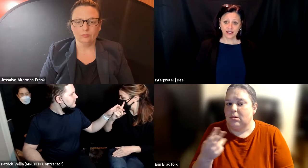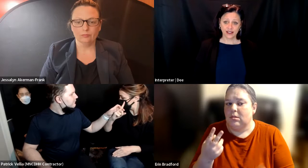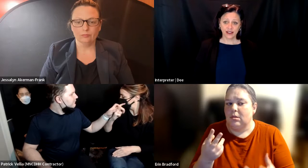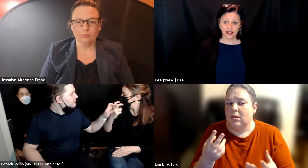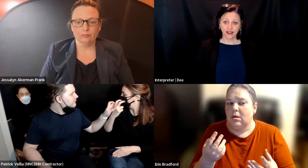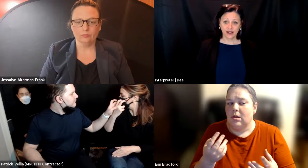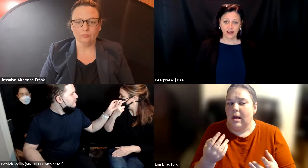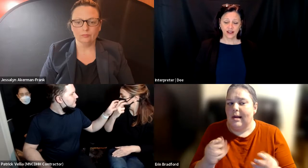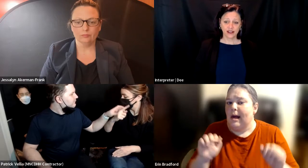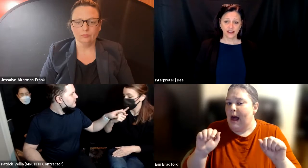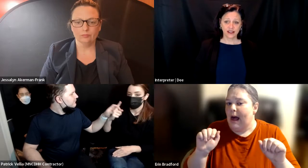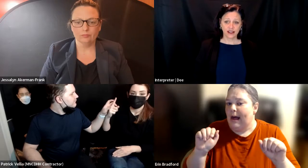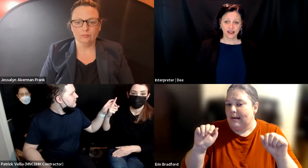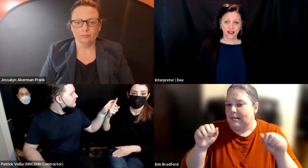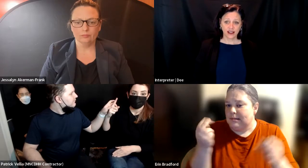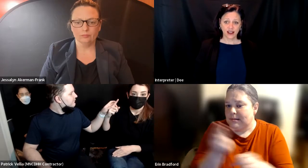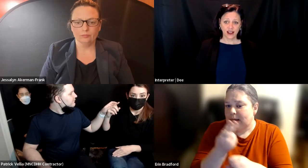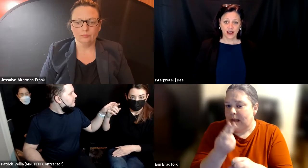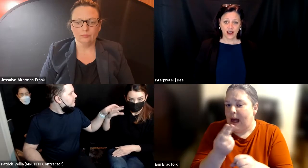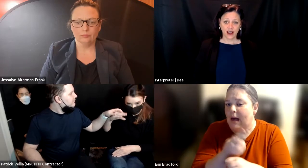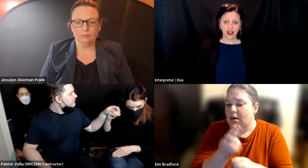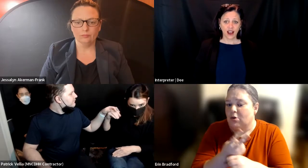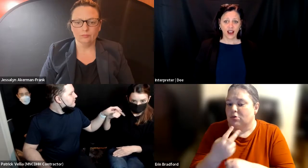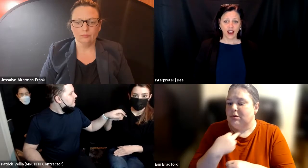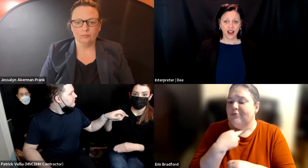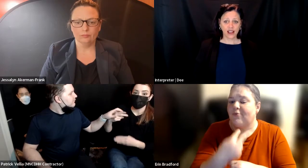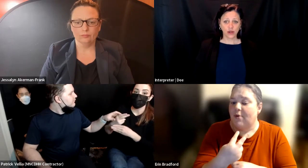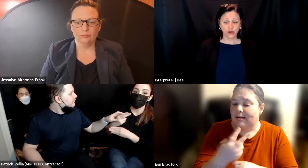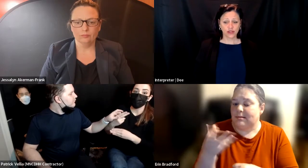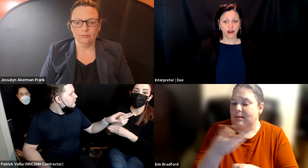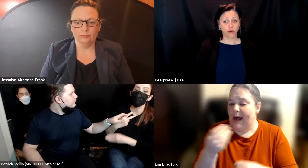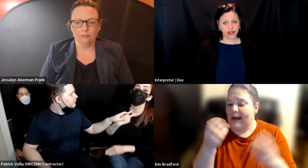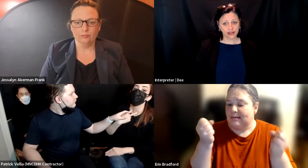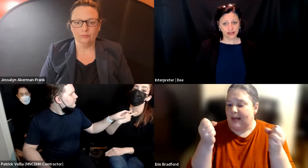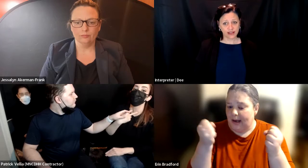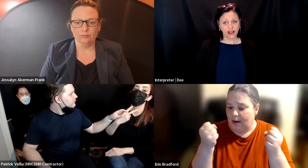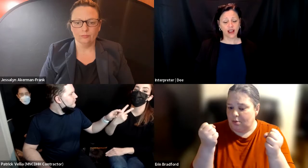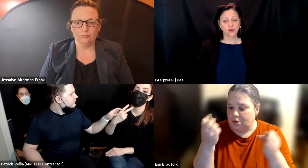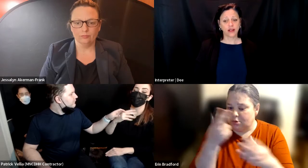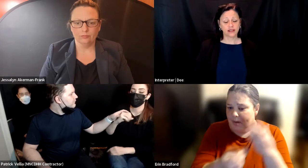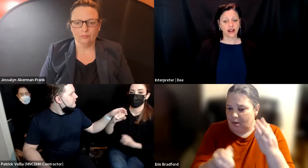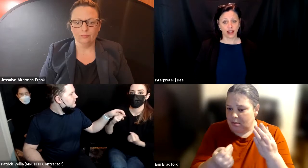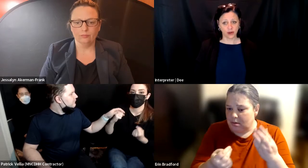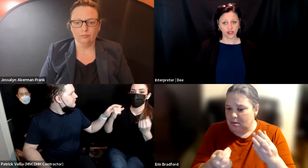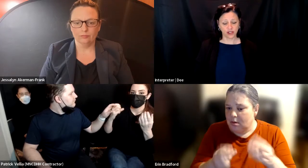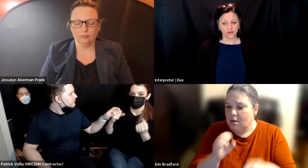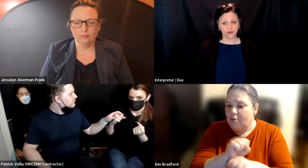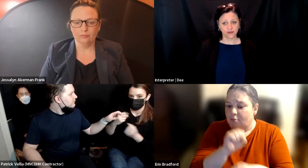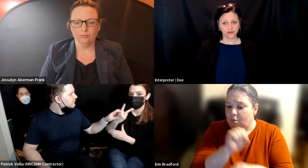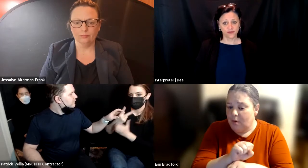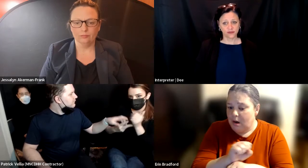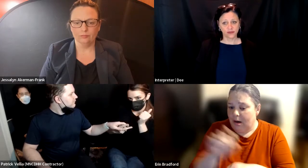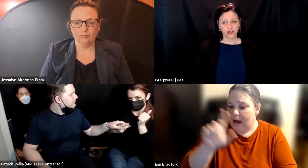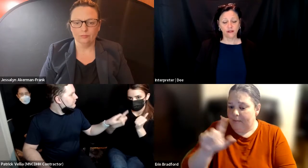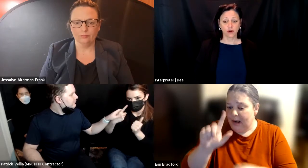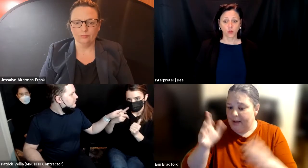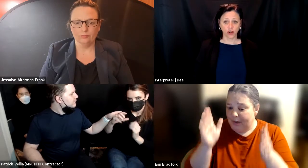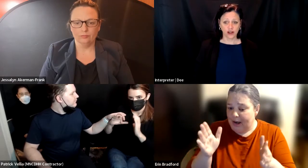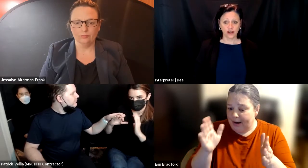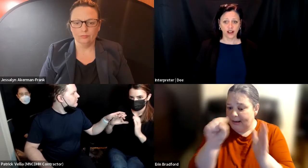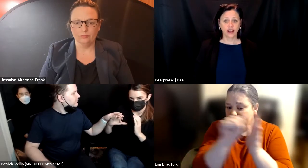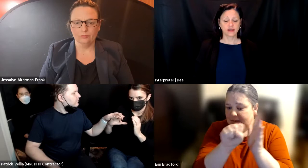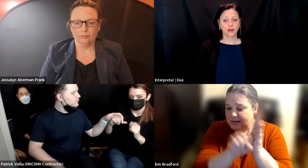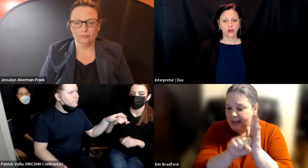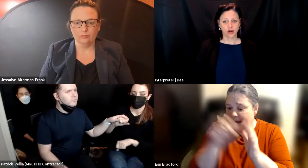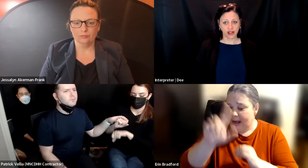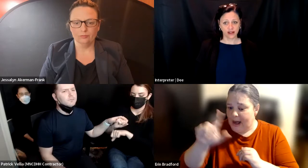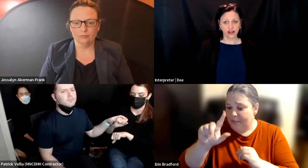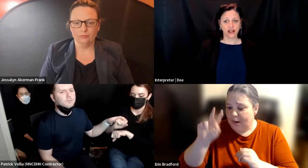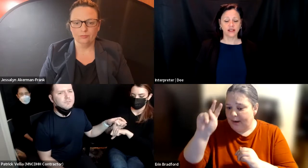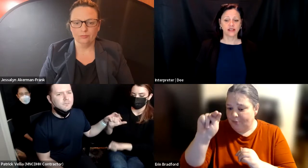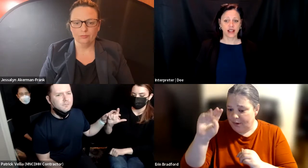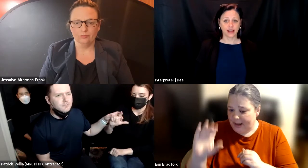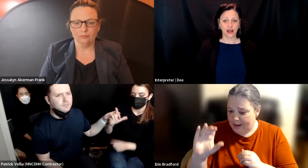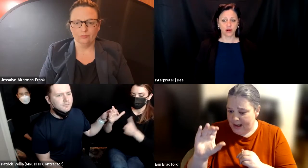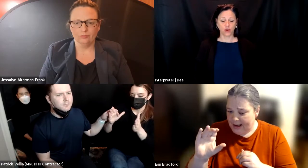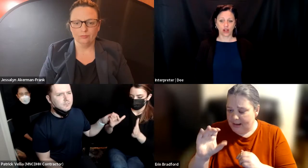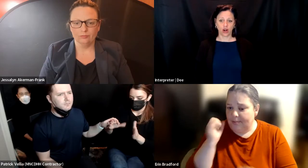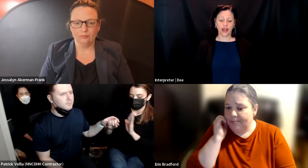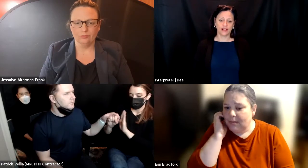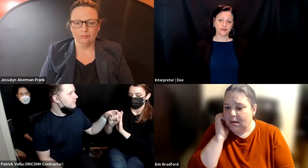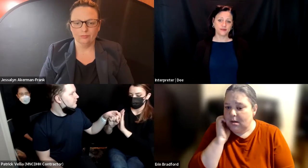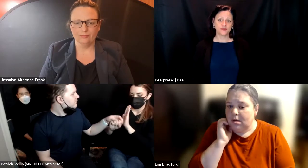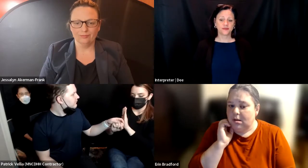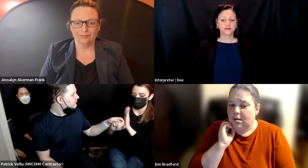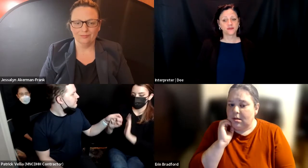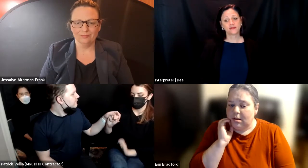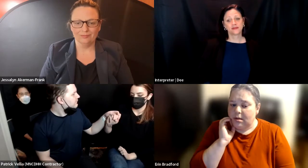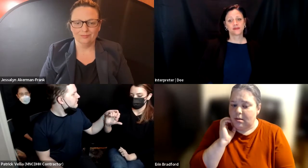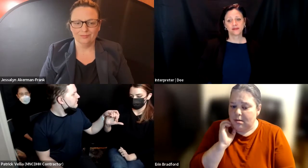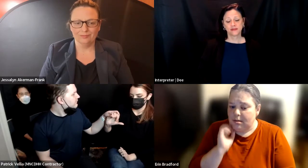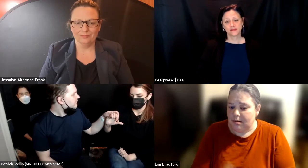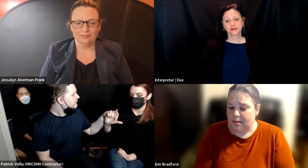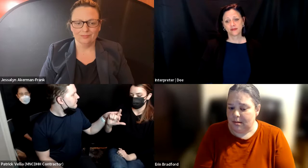I'm blind in my left eye.